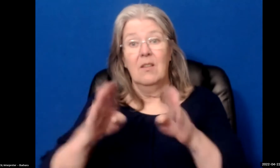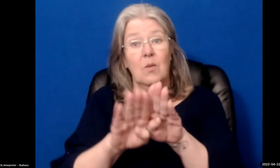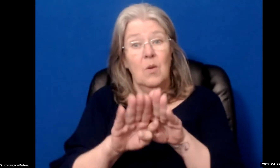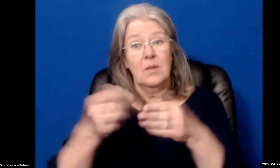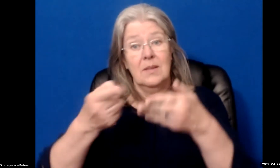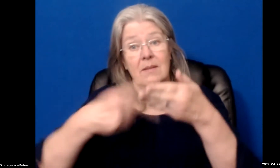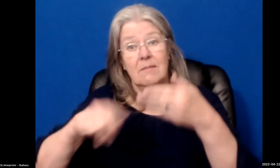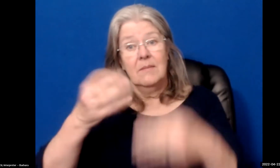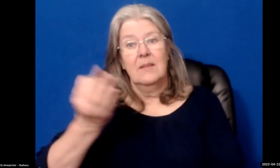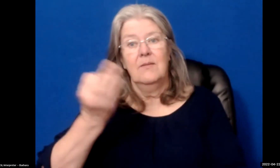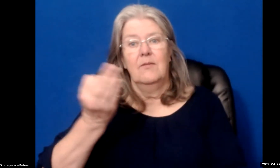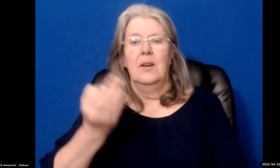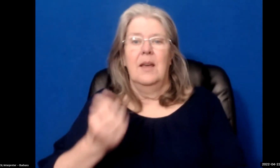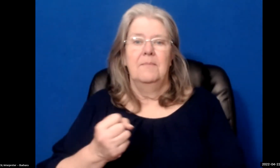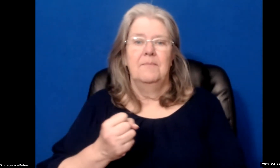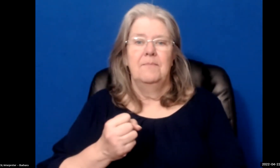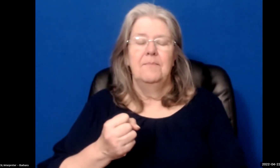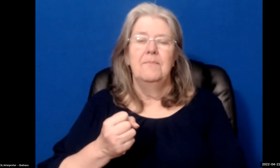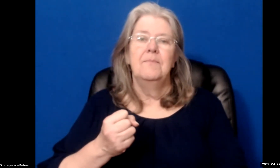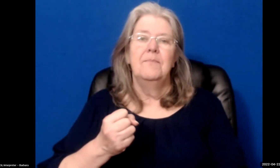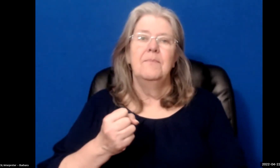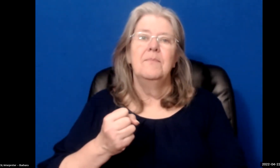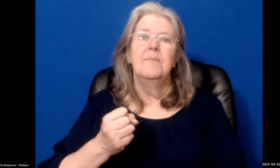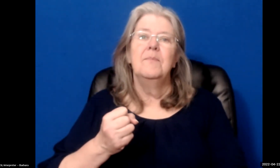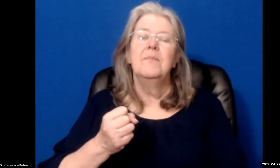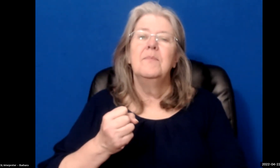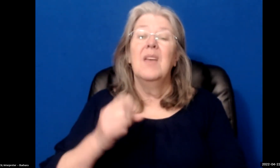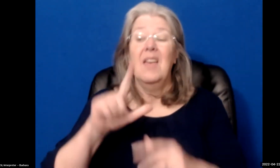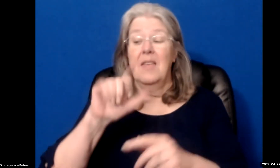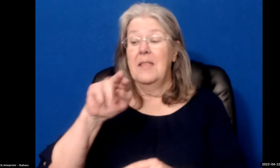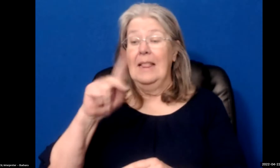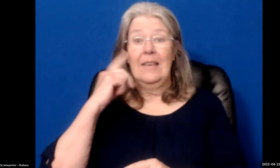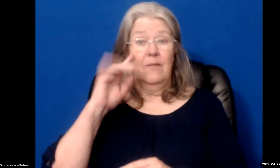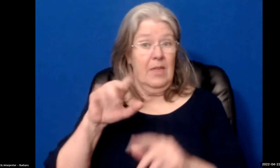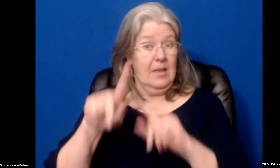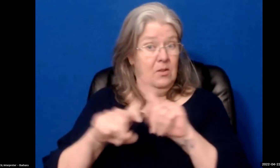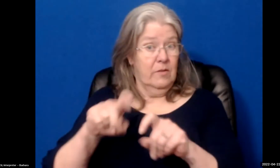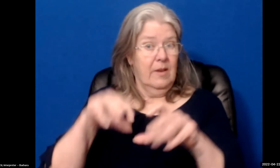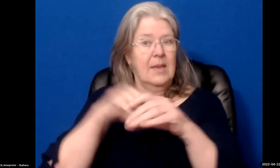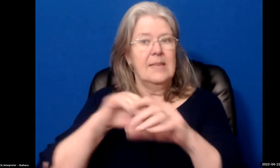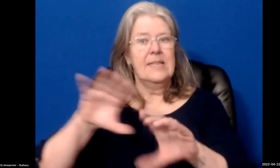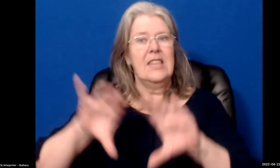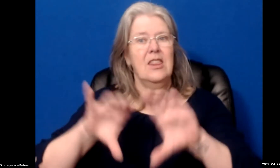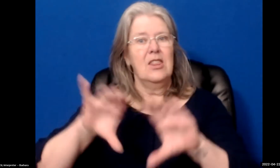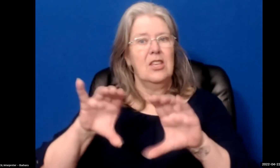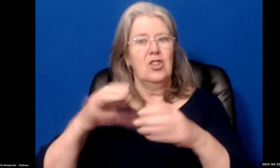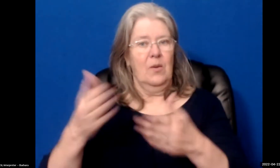in chat. Also please feel free to share this link with your friends who are people with